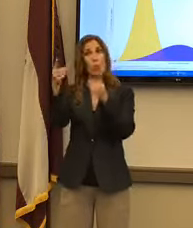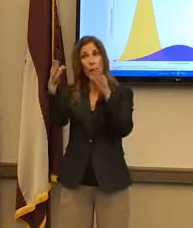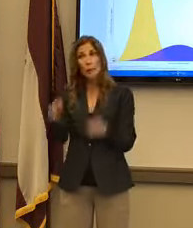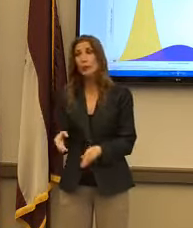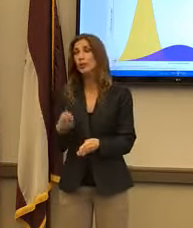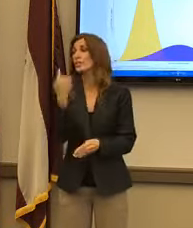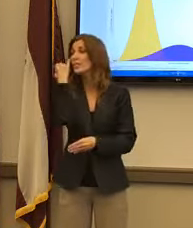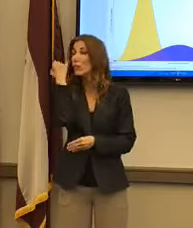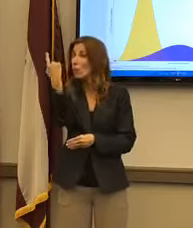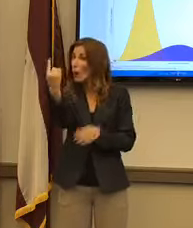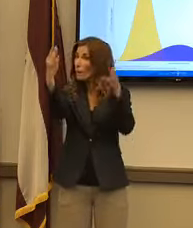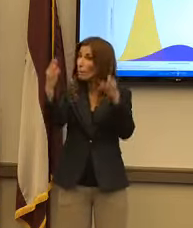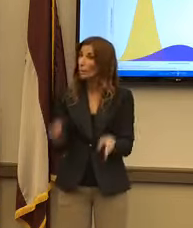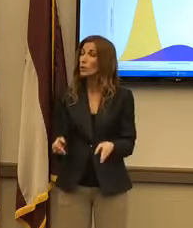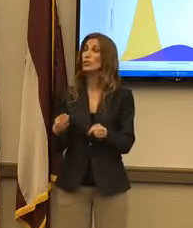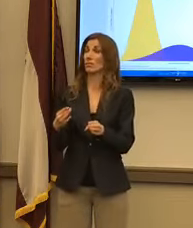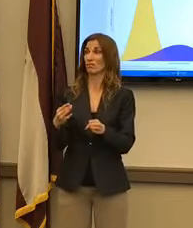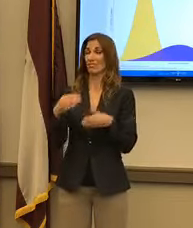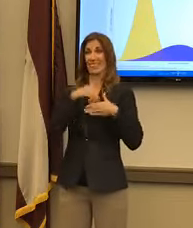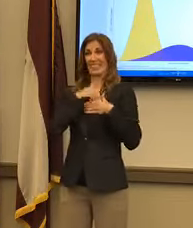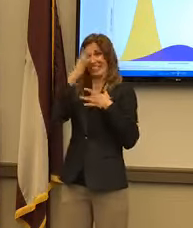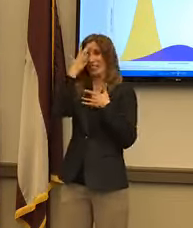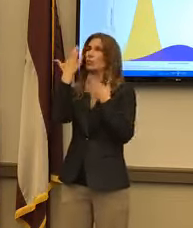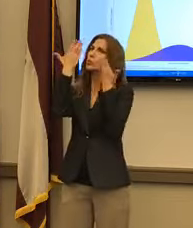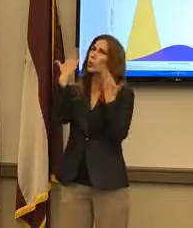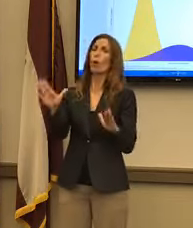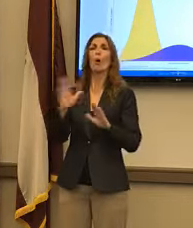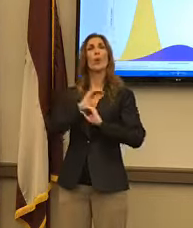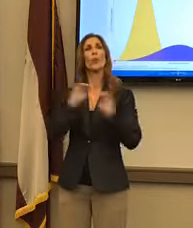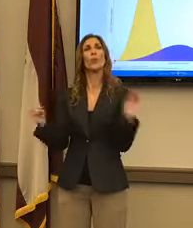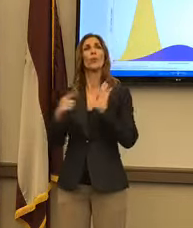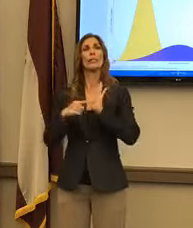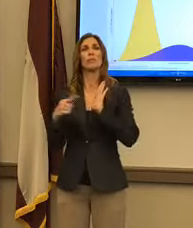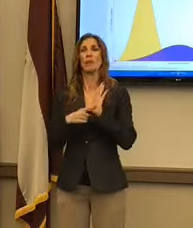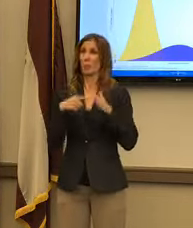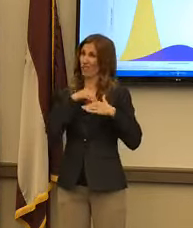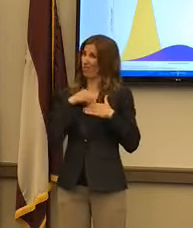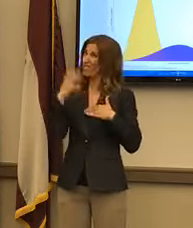who's contagious but asymptomatic and doesn't realize they're contagious how